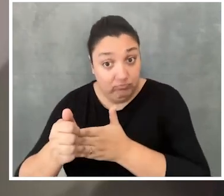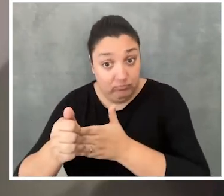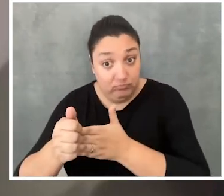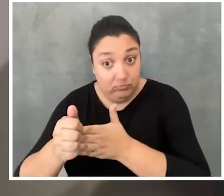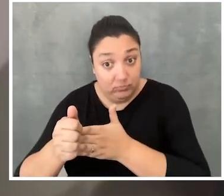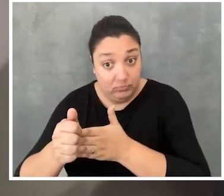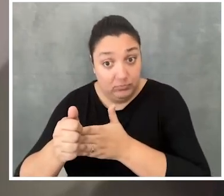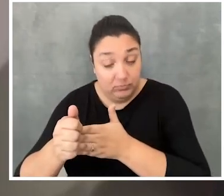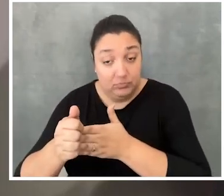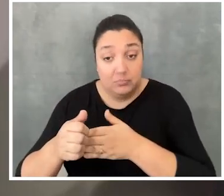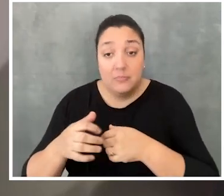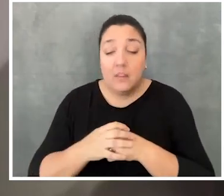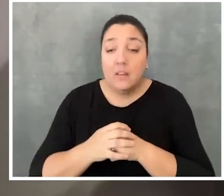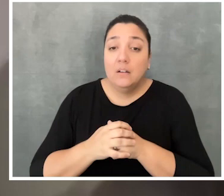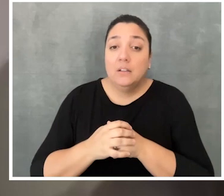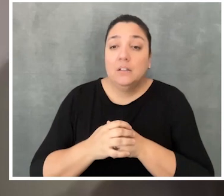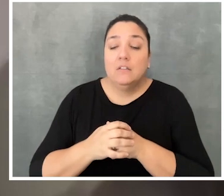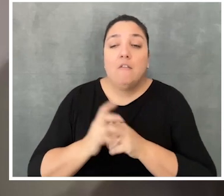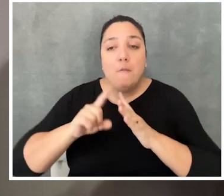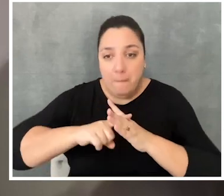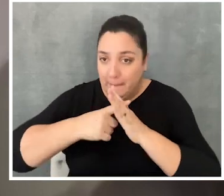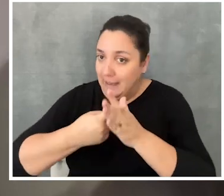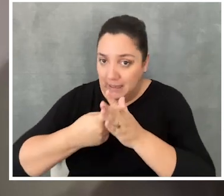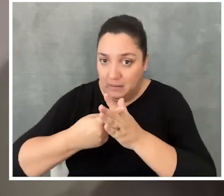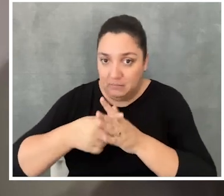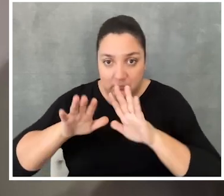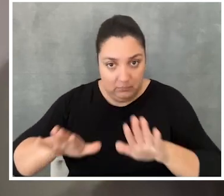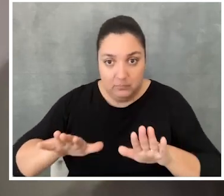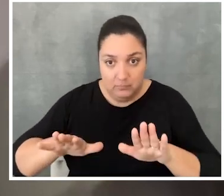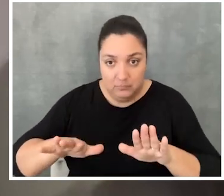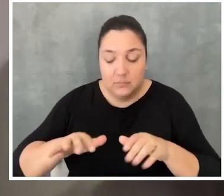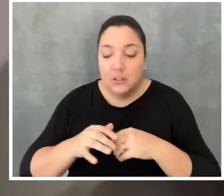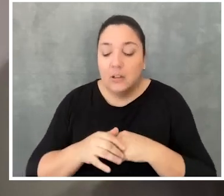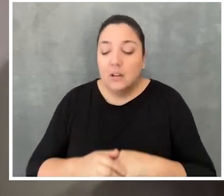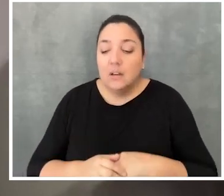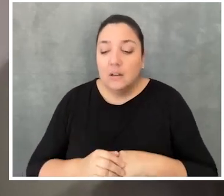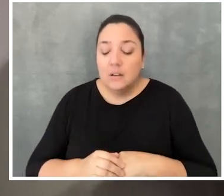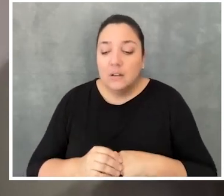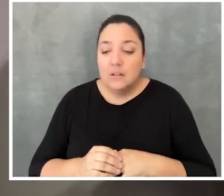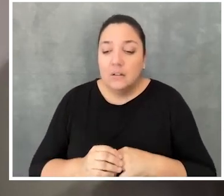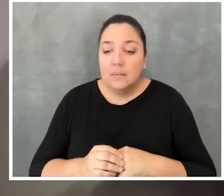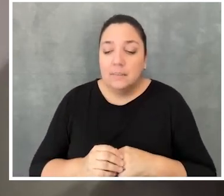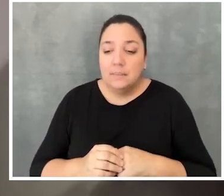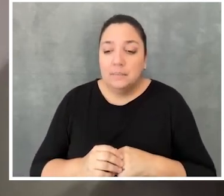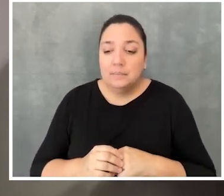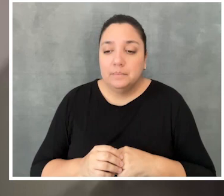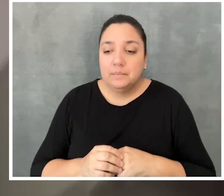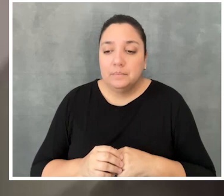with disabilities from the beginning. And that is